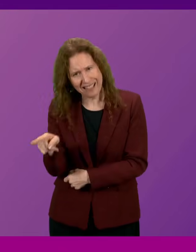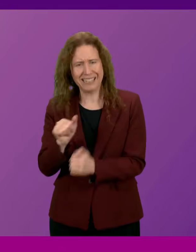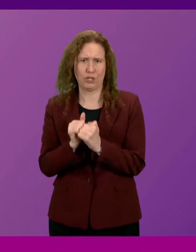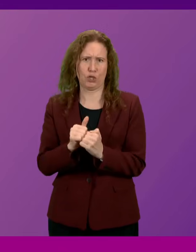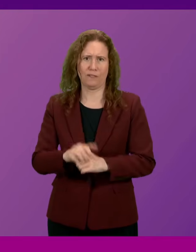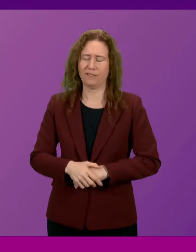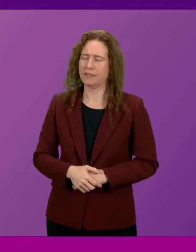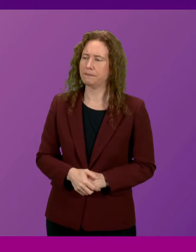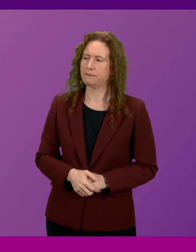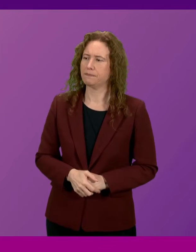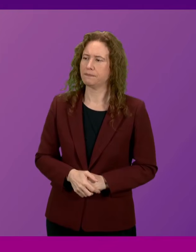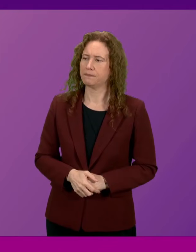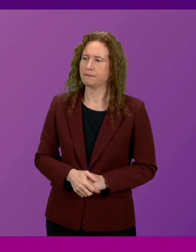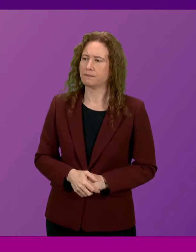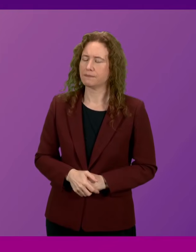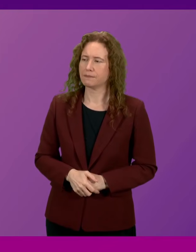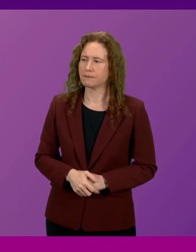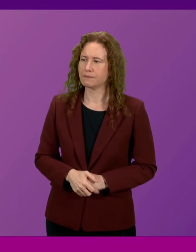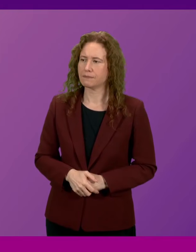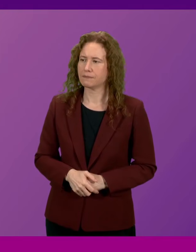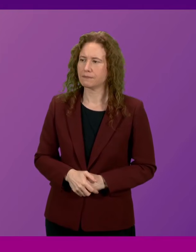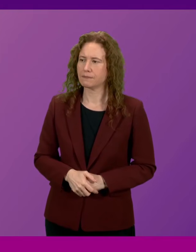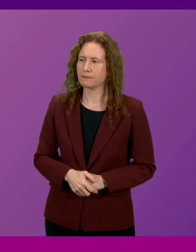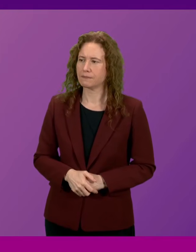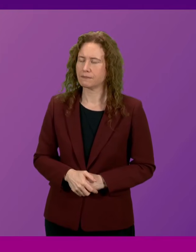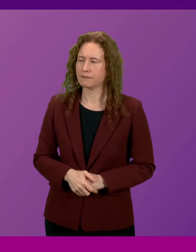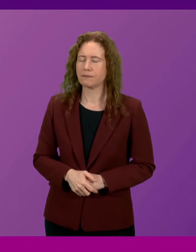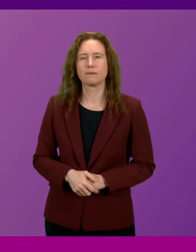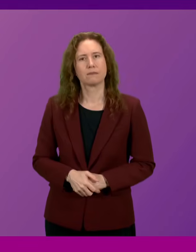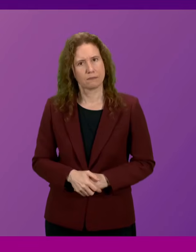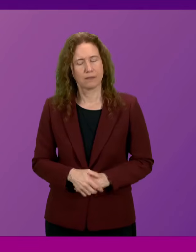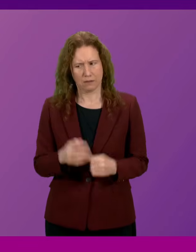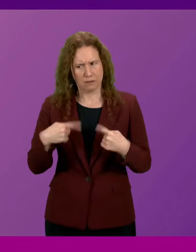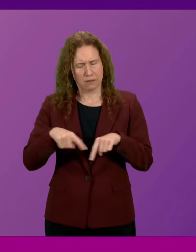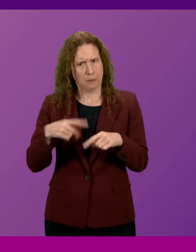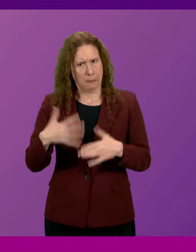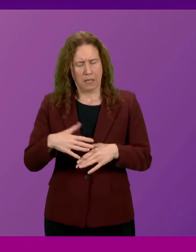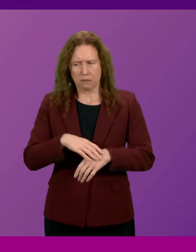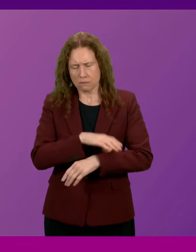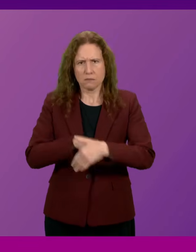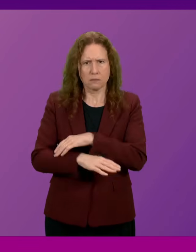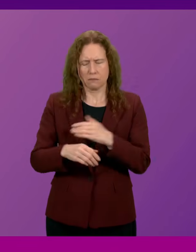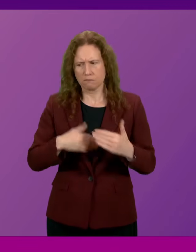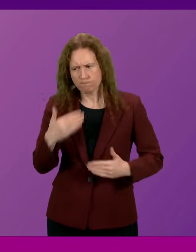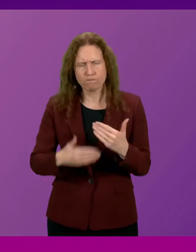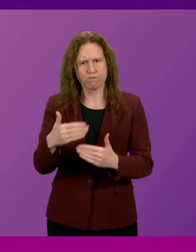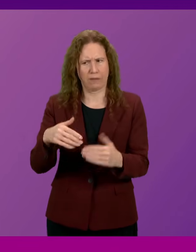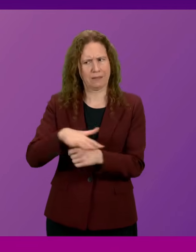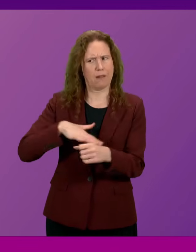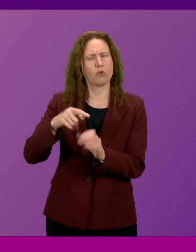The Government has taken a number of significant steps in this area of policy,